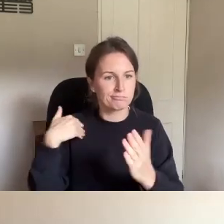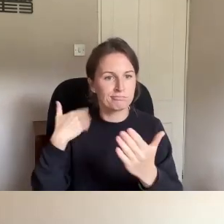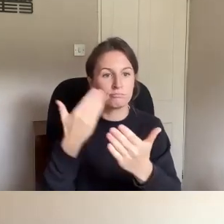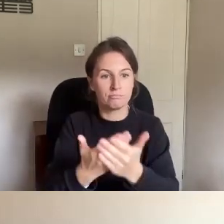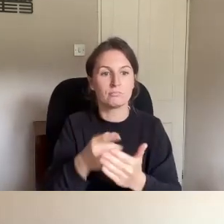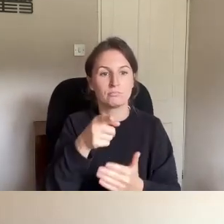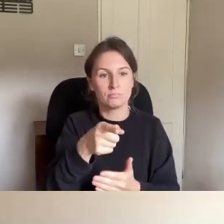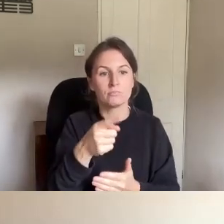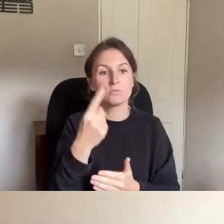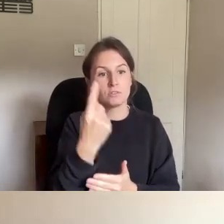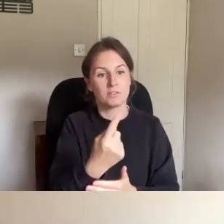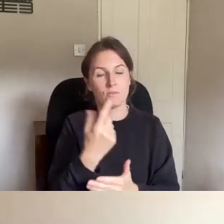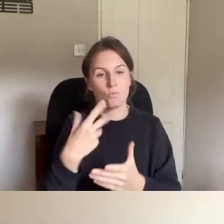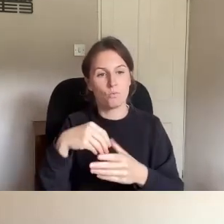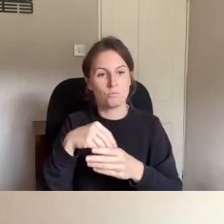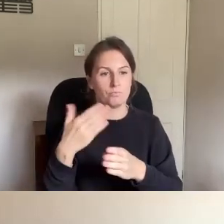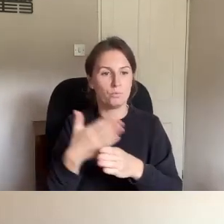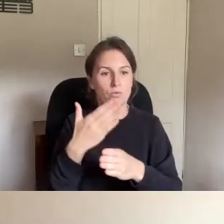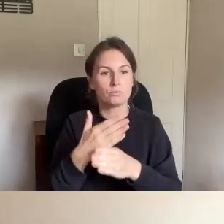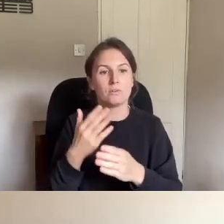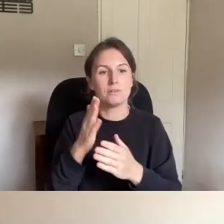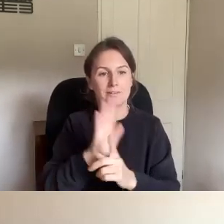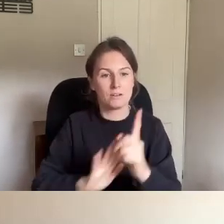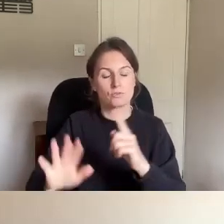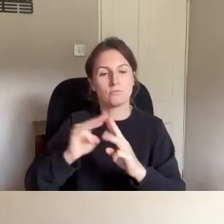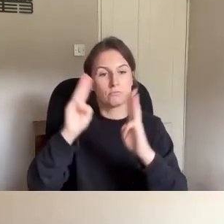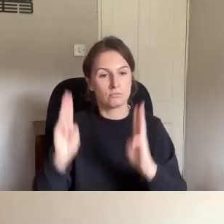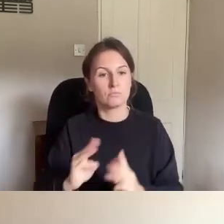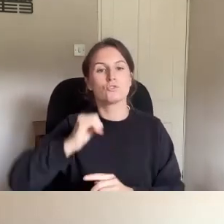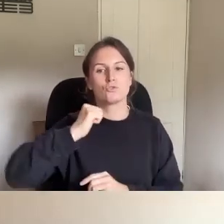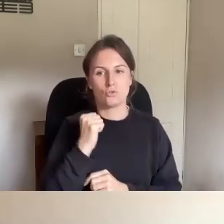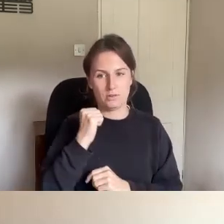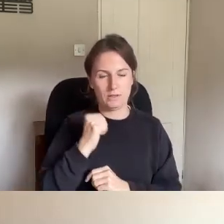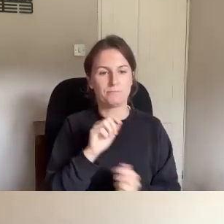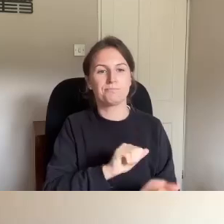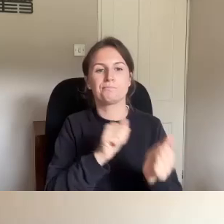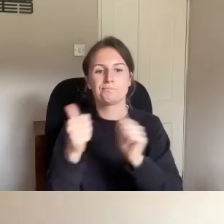at National Museums Scotland. Next, we've got Katy Raines who is founder